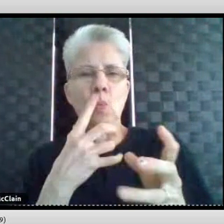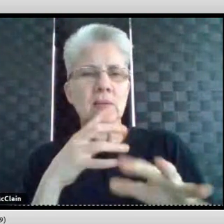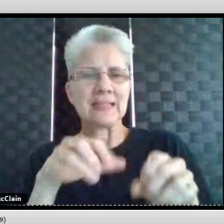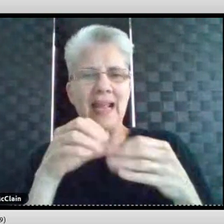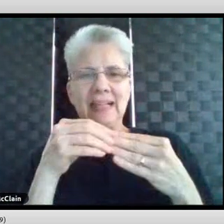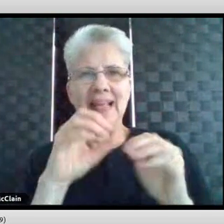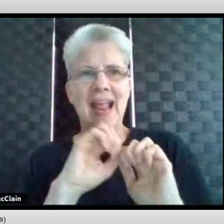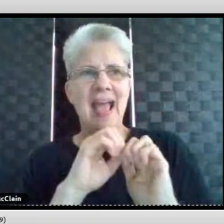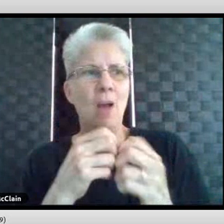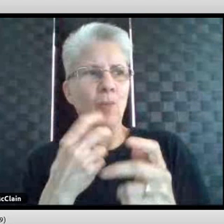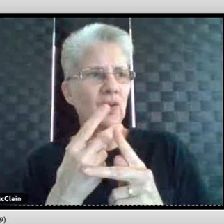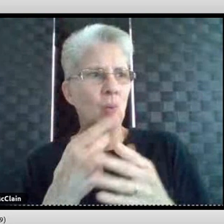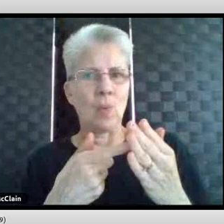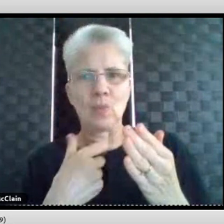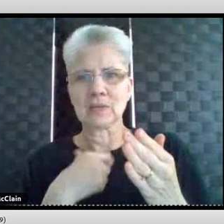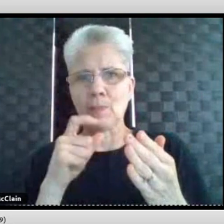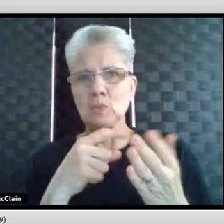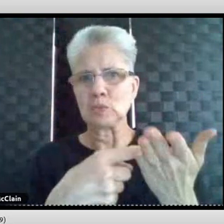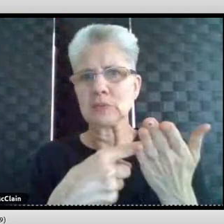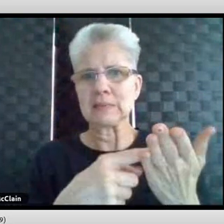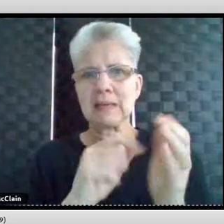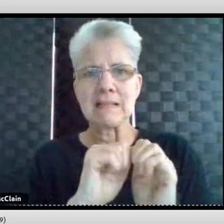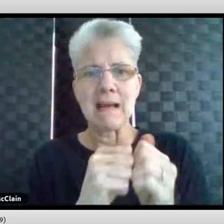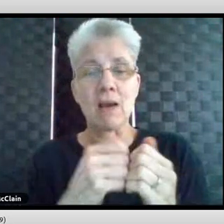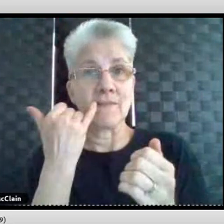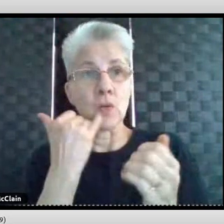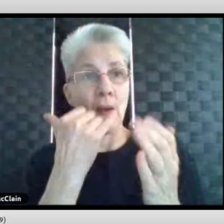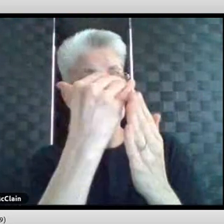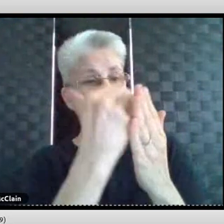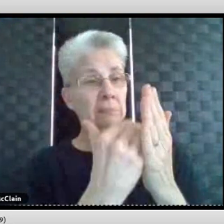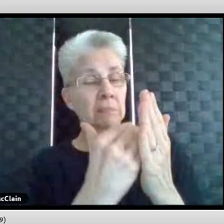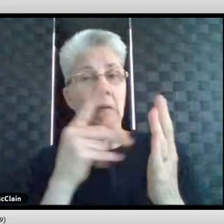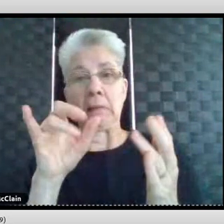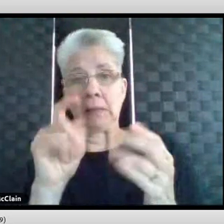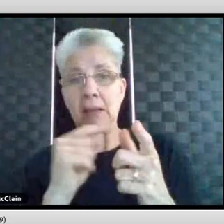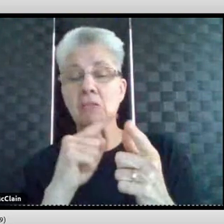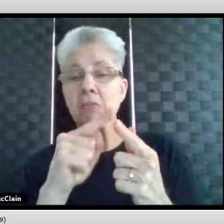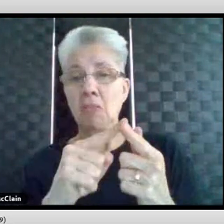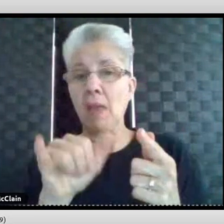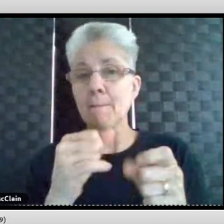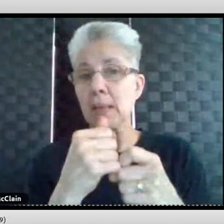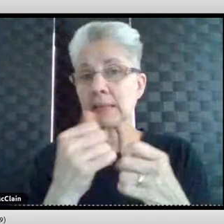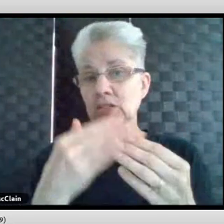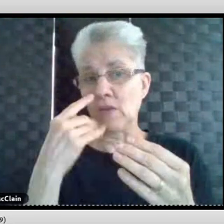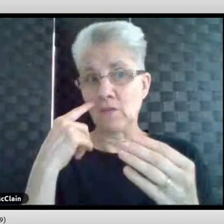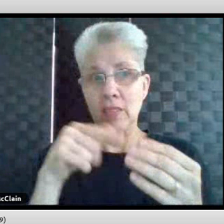on "How do we figure out what we're supposed to discuss?" and if you have a kit, then that just makes it easier for them.